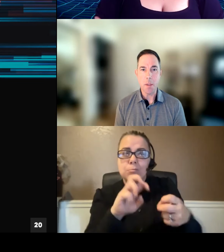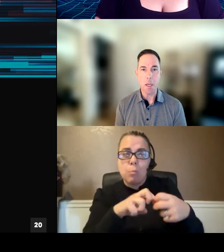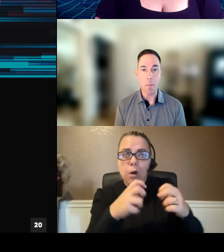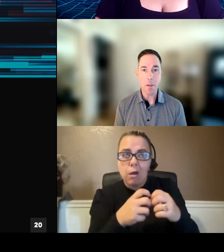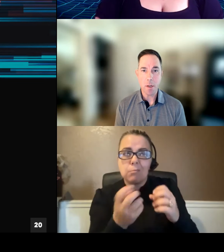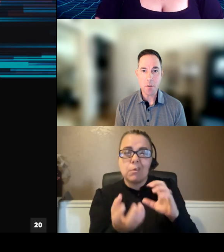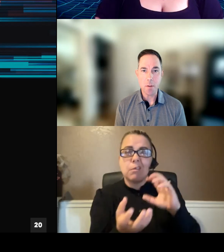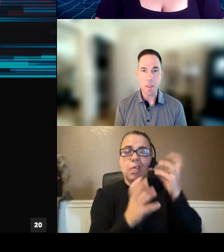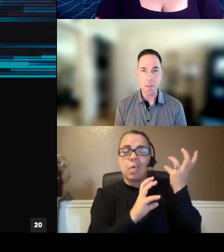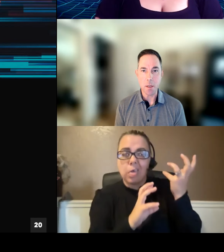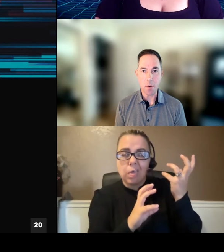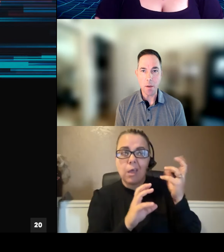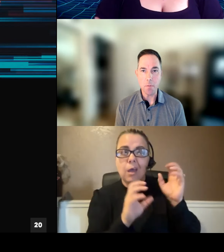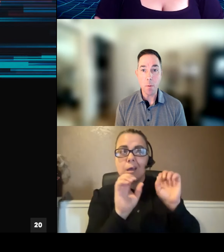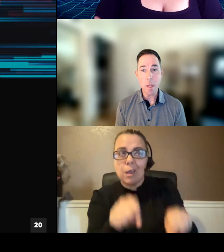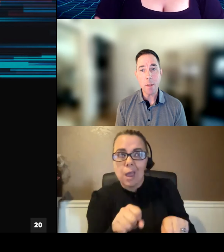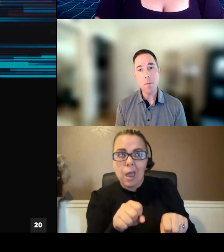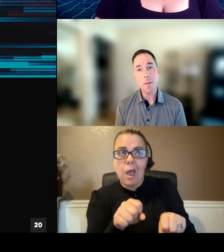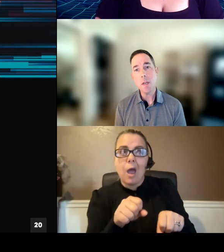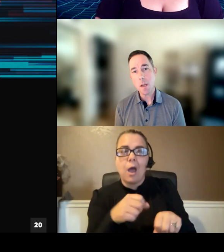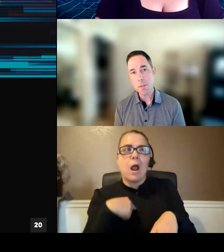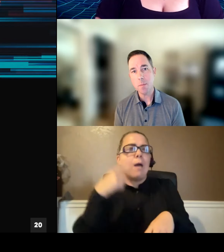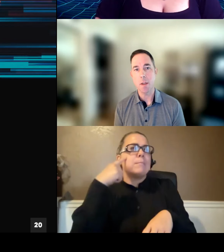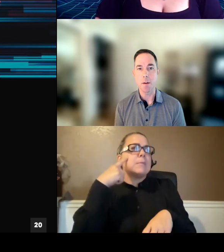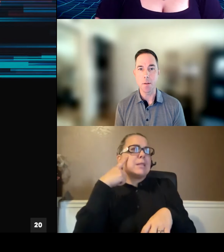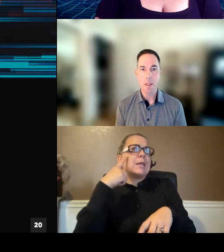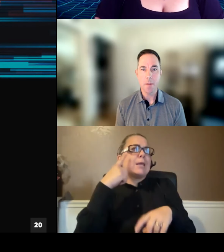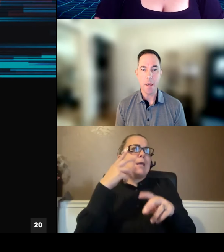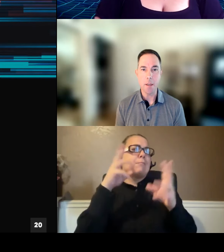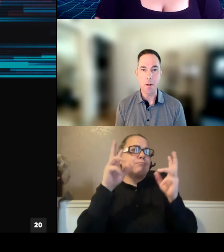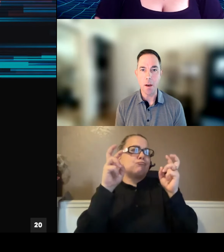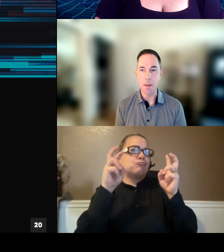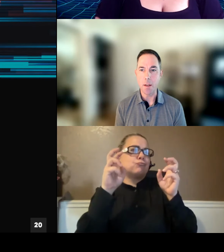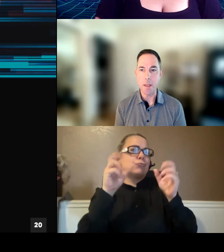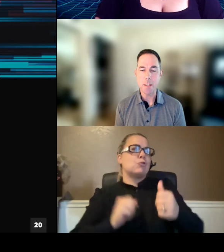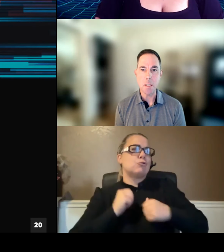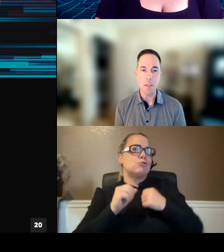thinking about Stranger Things and creative over the top subtitles going on in the last season.